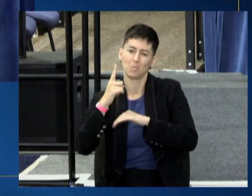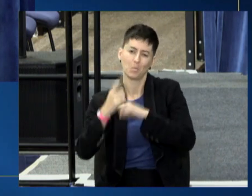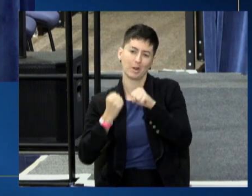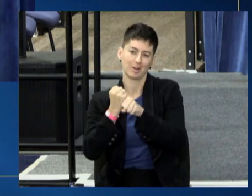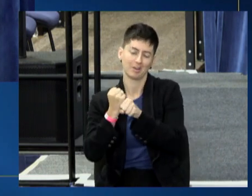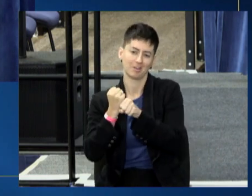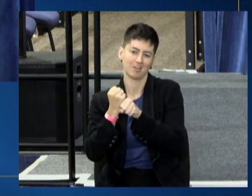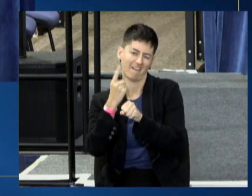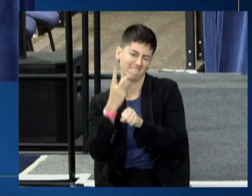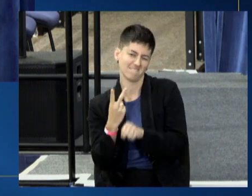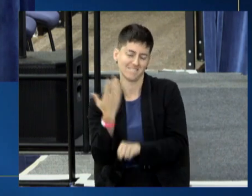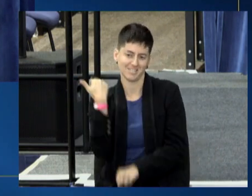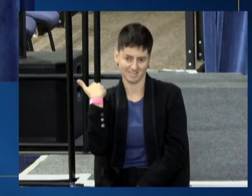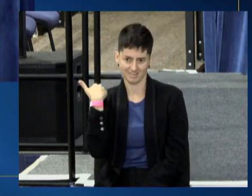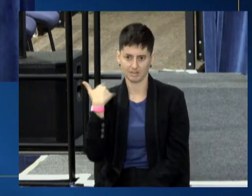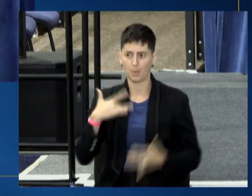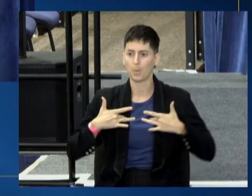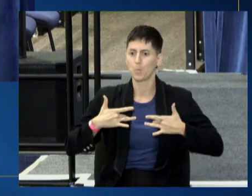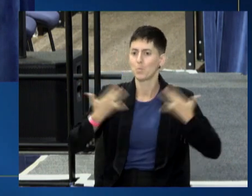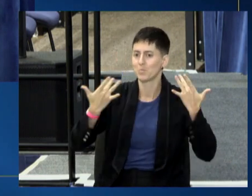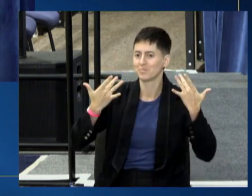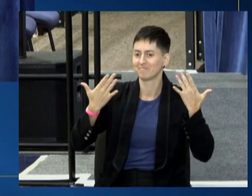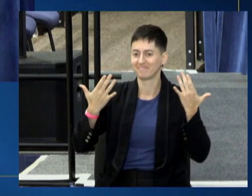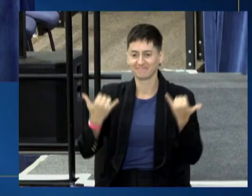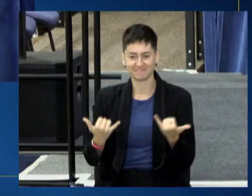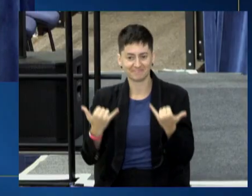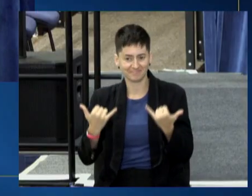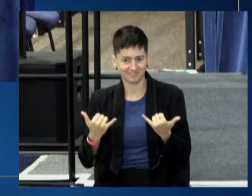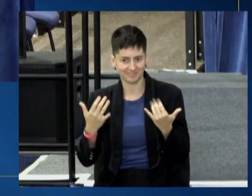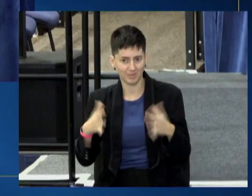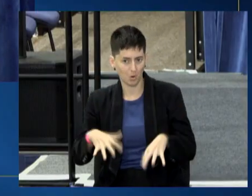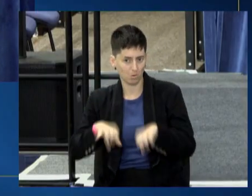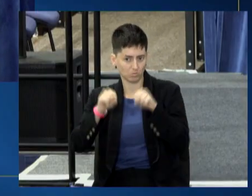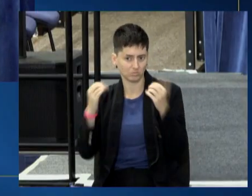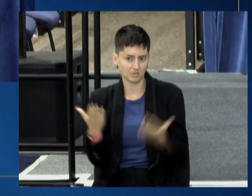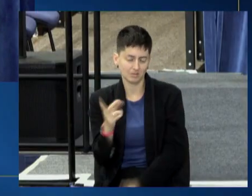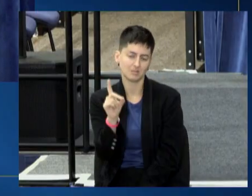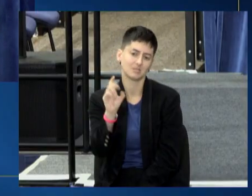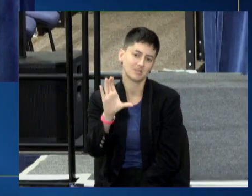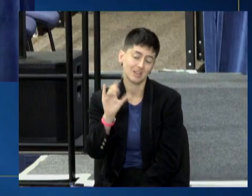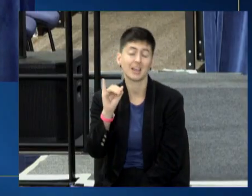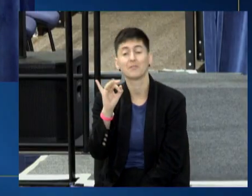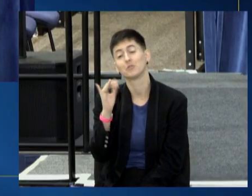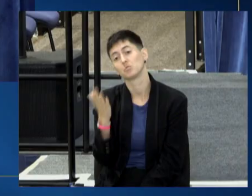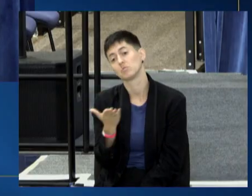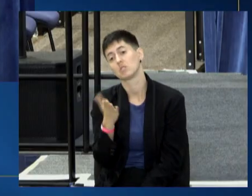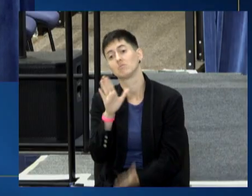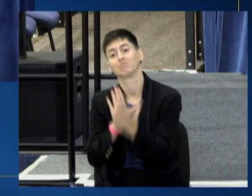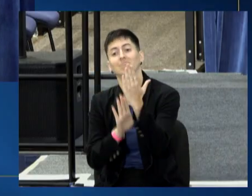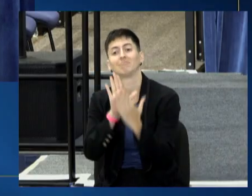D.C. for those that are in person, specifically, here in the Great Hall at the HHS headquarters.